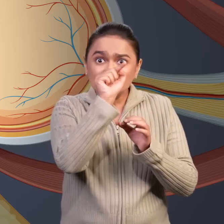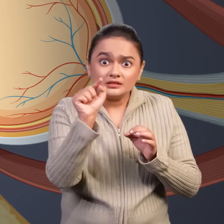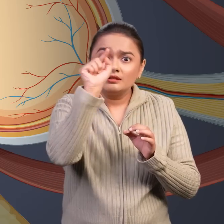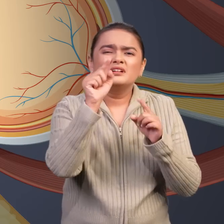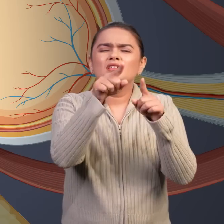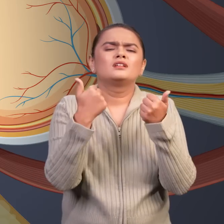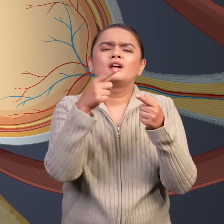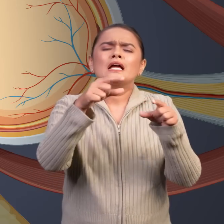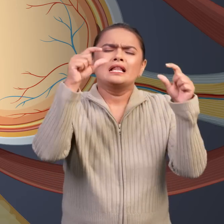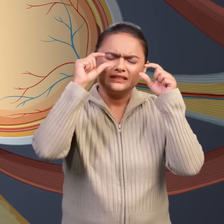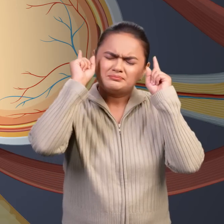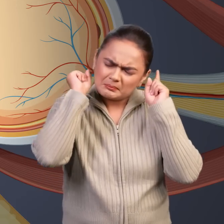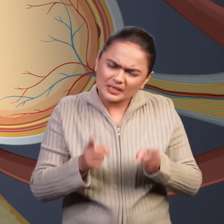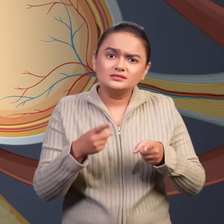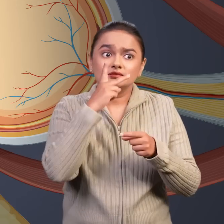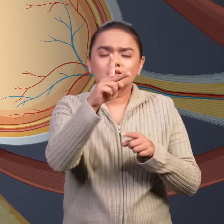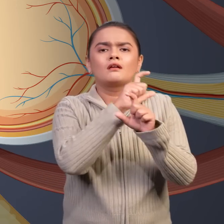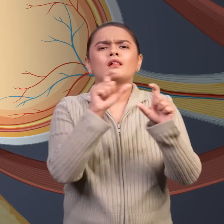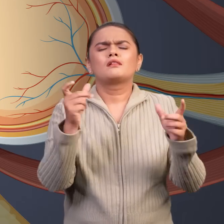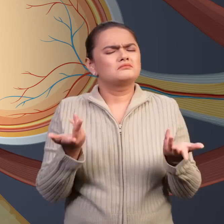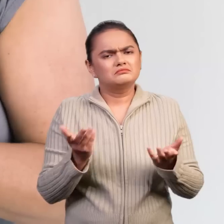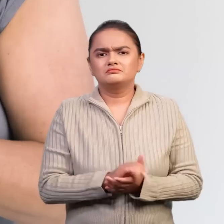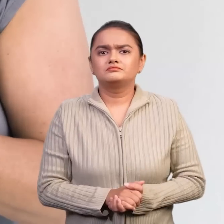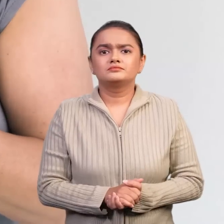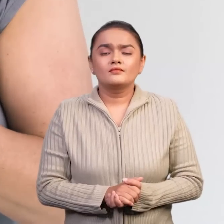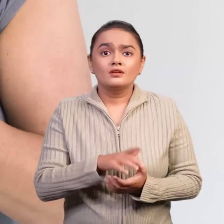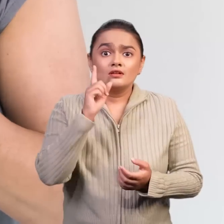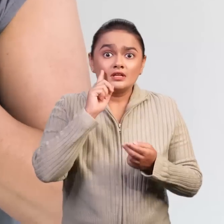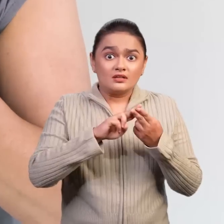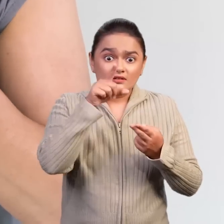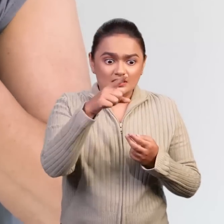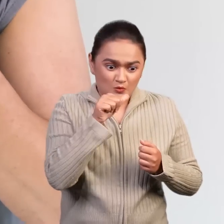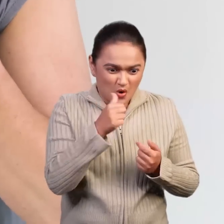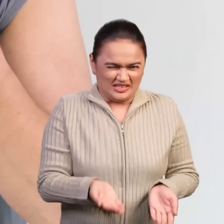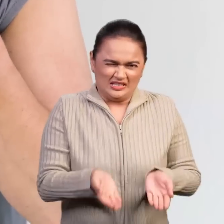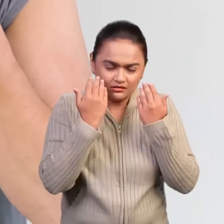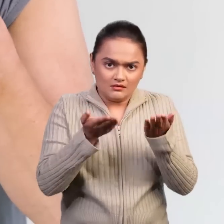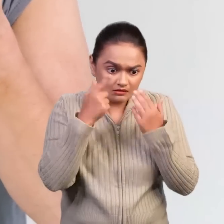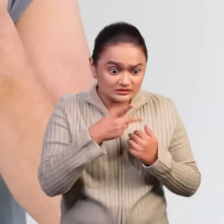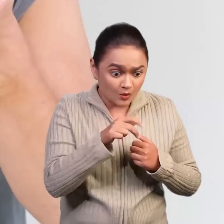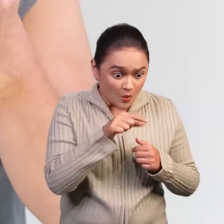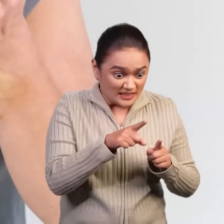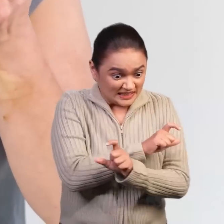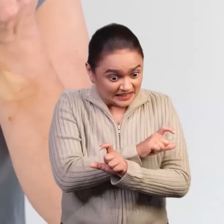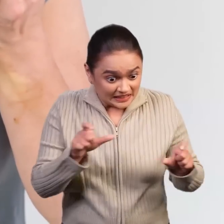and you need to be wearing those glasses in order to be seen clearly. As long as you can vouch for the cleanliness of the water